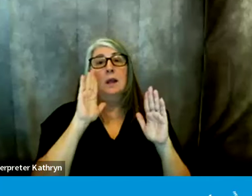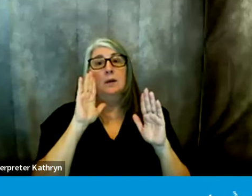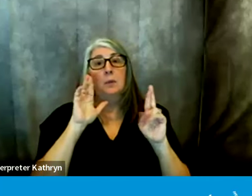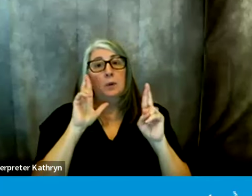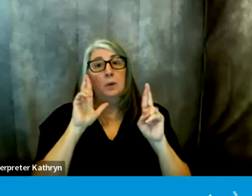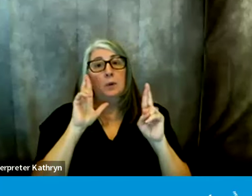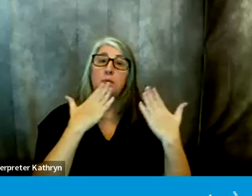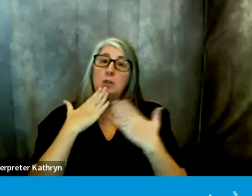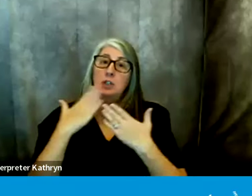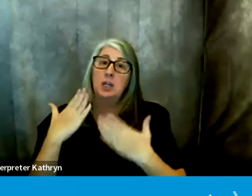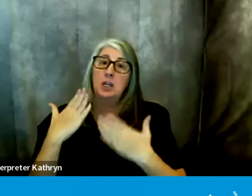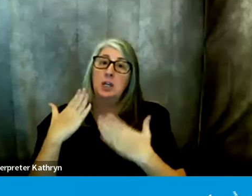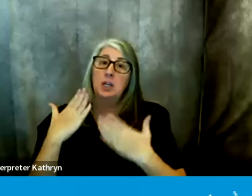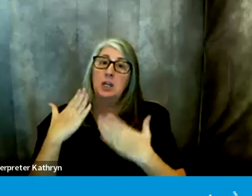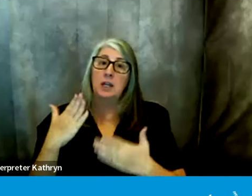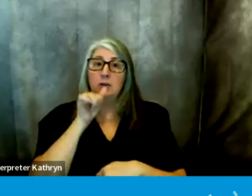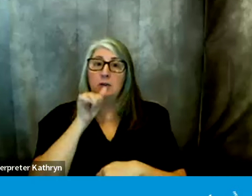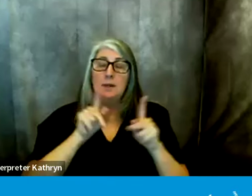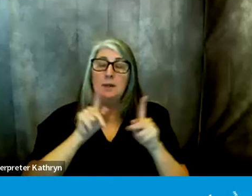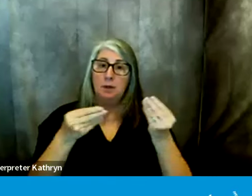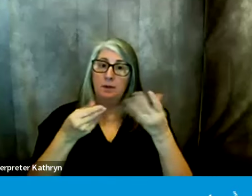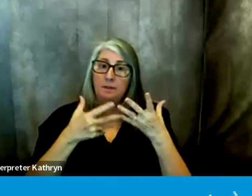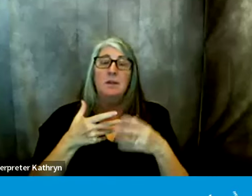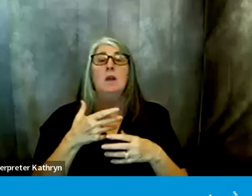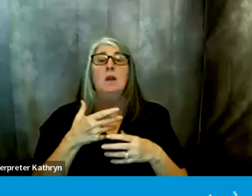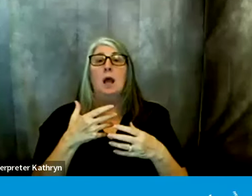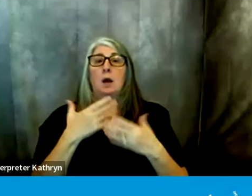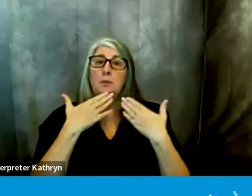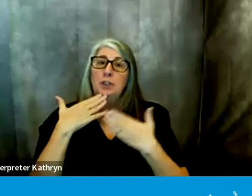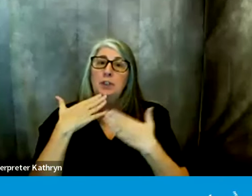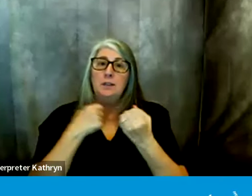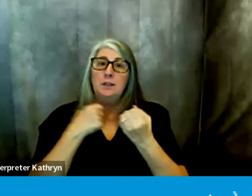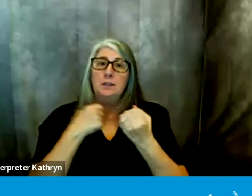and the support in being part of the trials and getting us to where we are at.